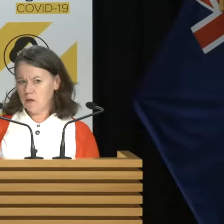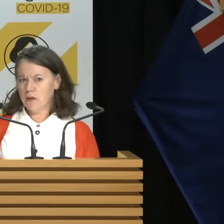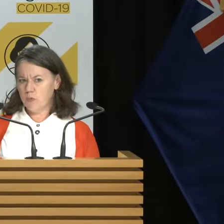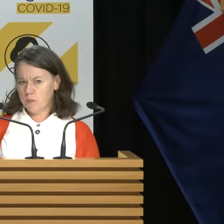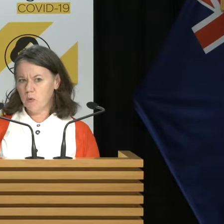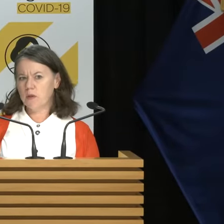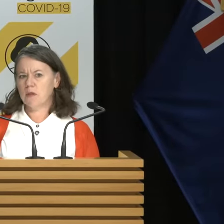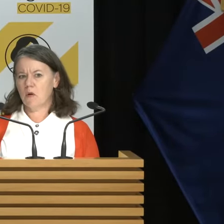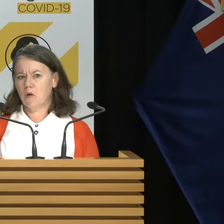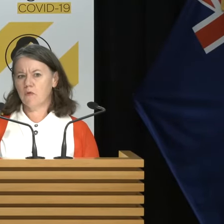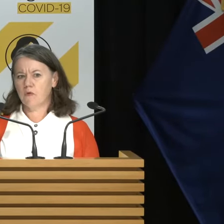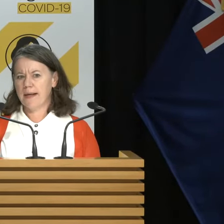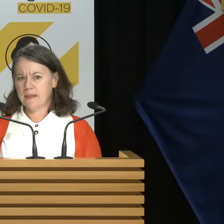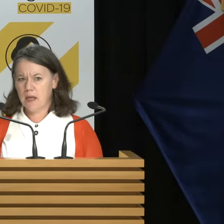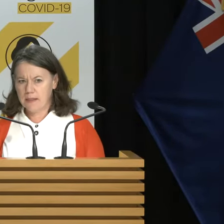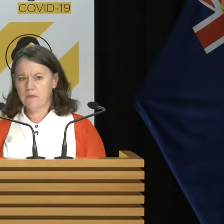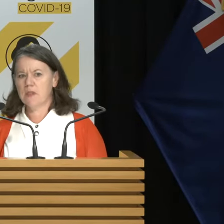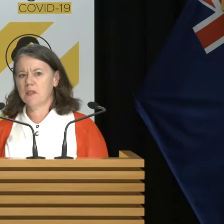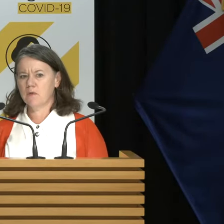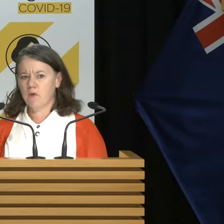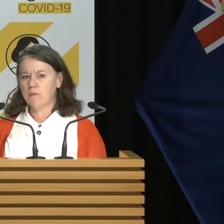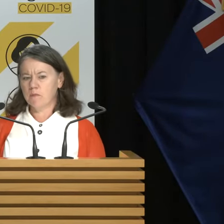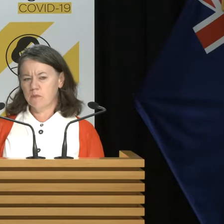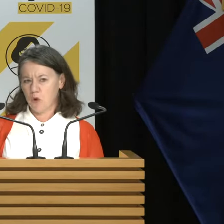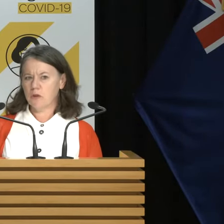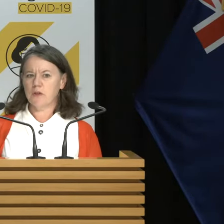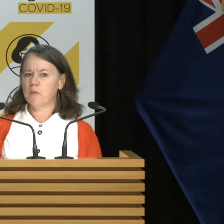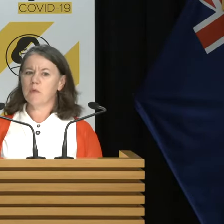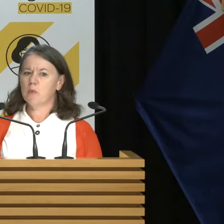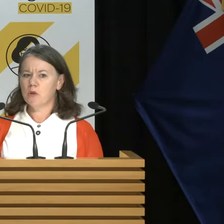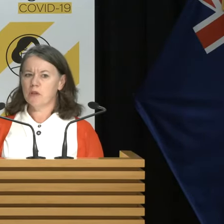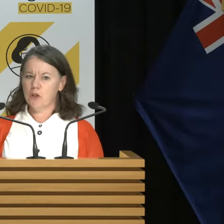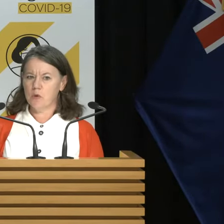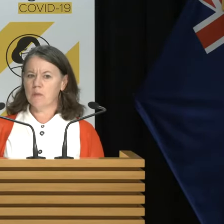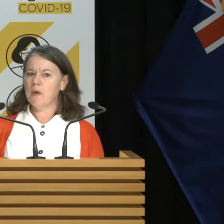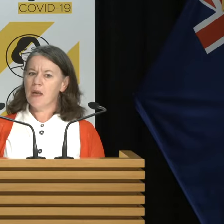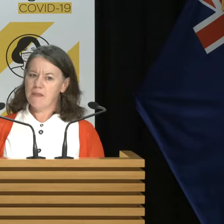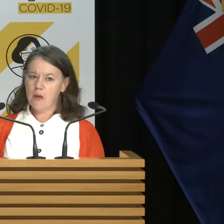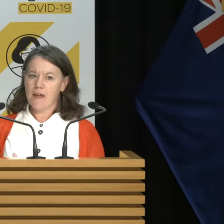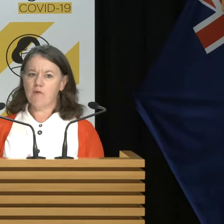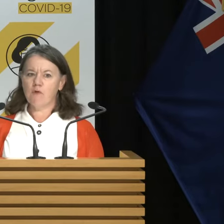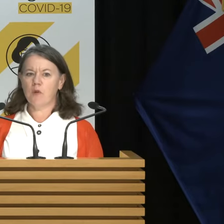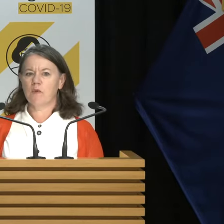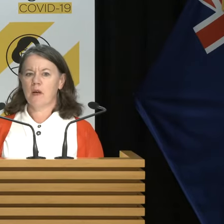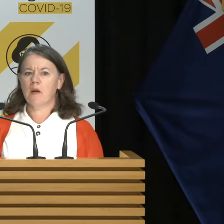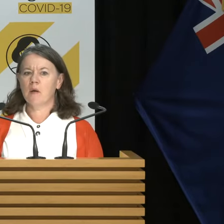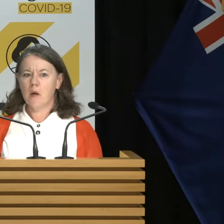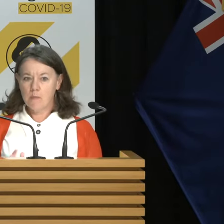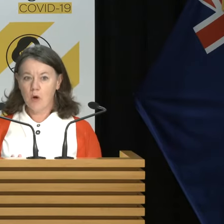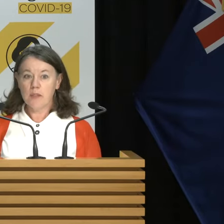the medical profession but it